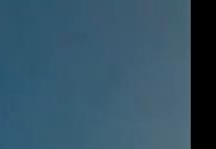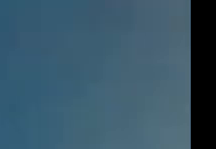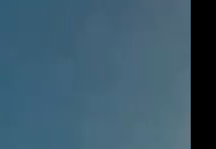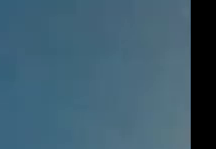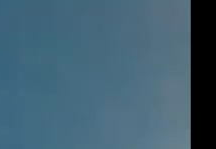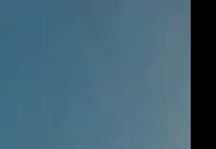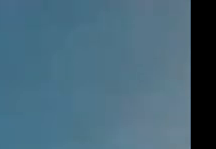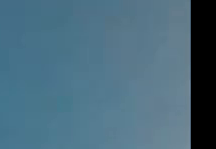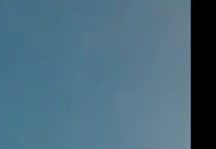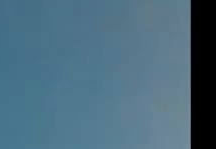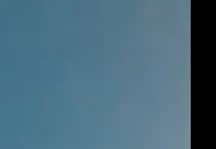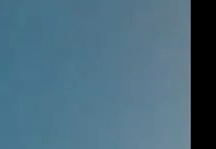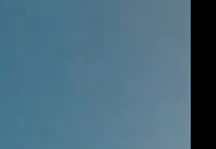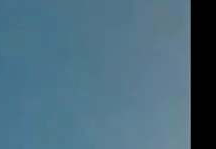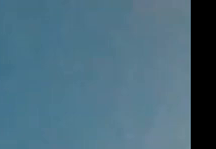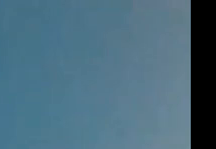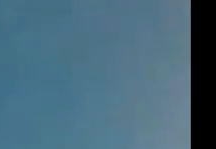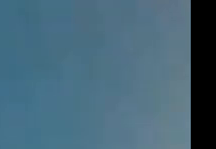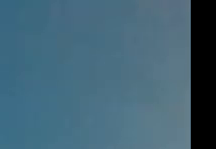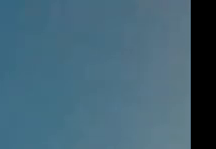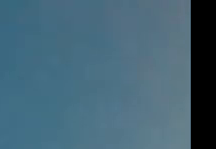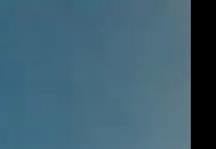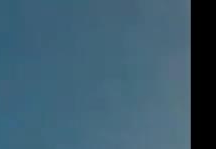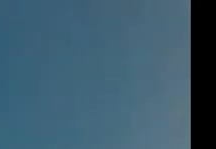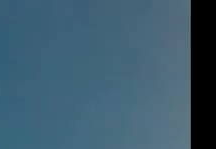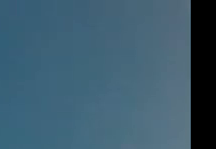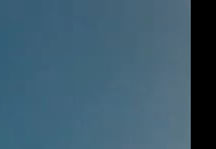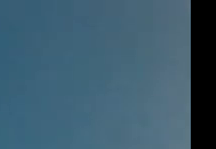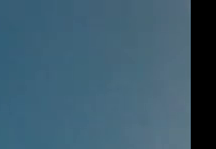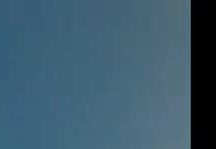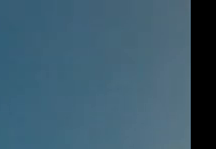So, my response there is to take a look at your current practices